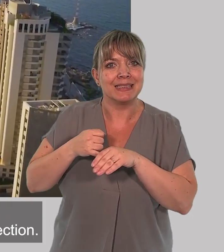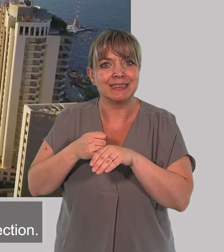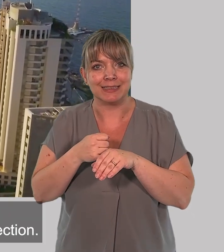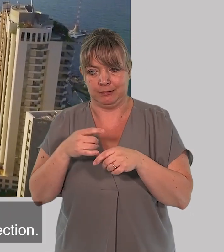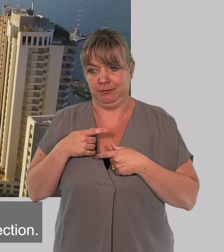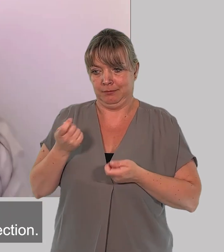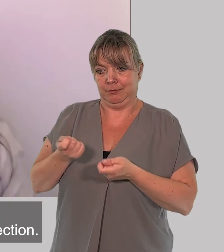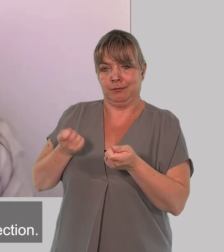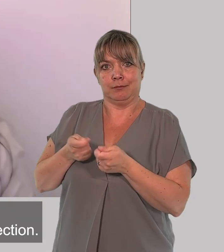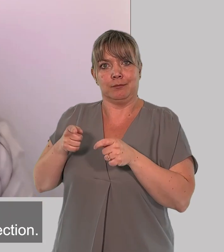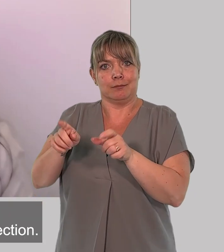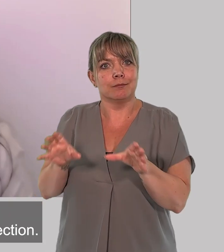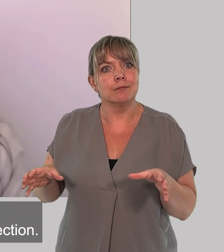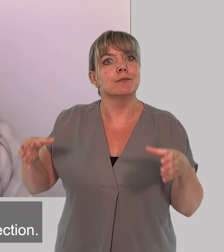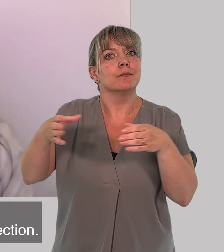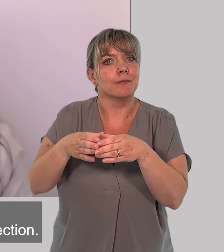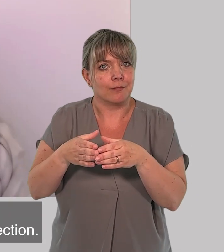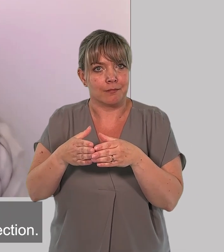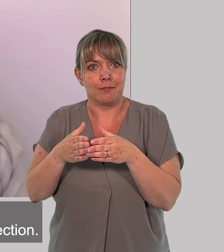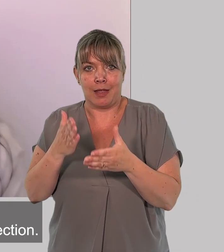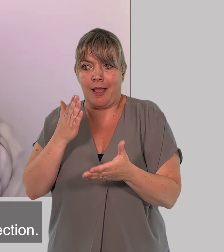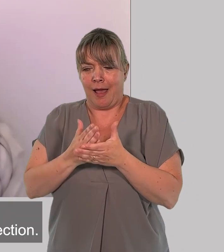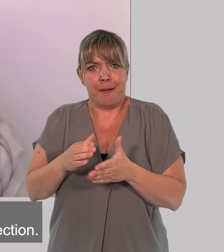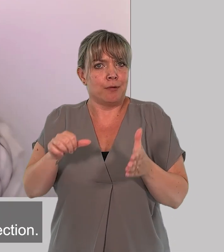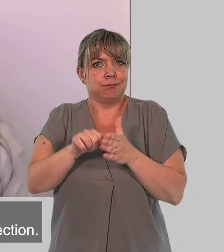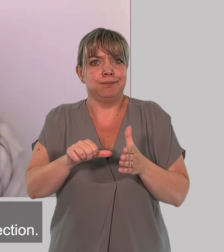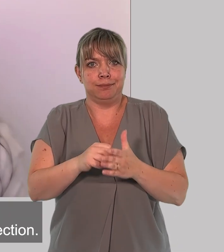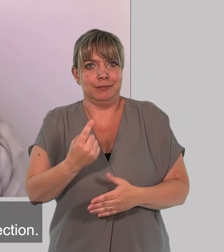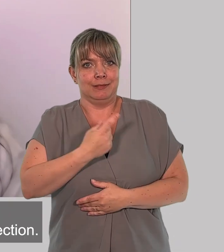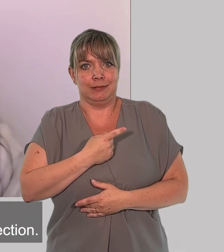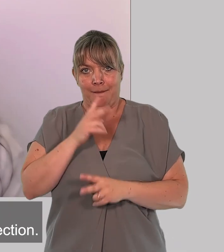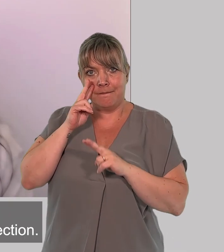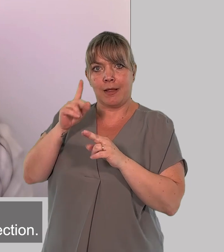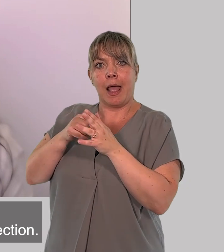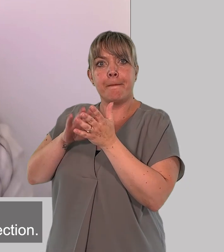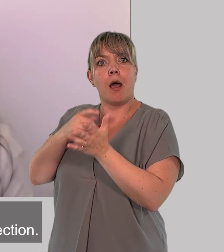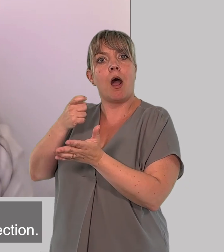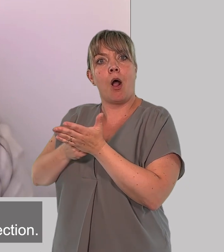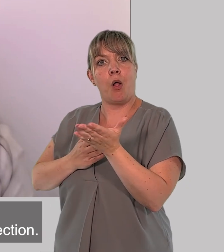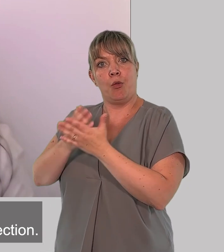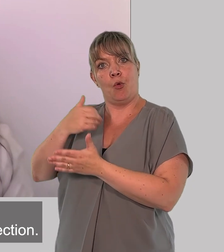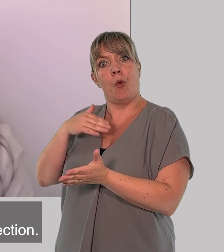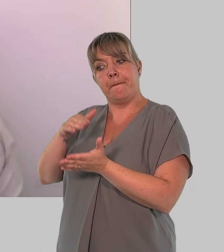it was really difficult for me to experience AMR through my mother's post-operative urinary tract infection.